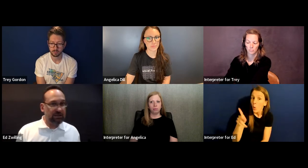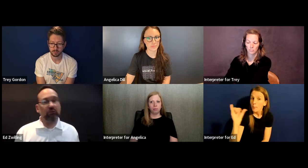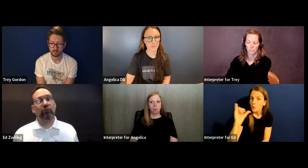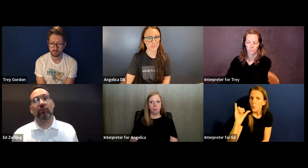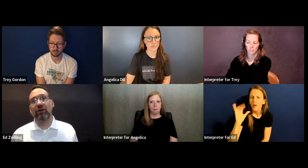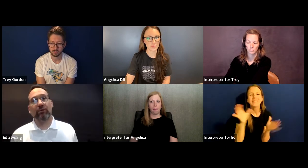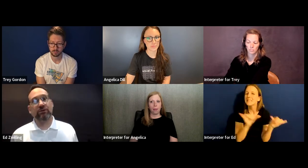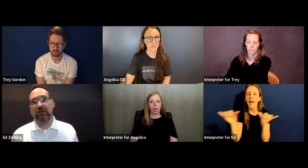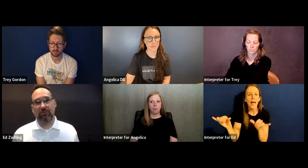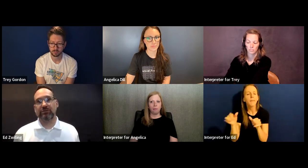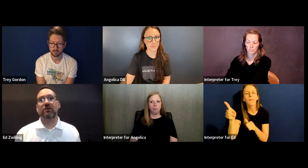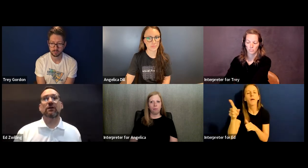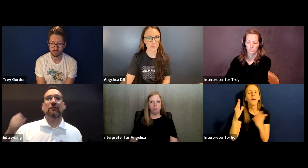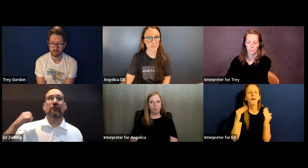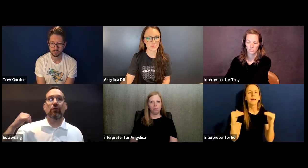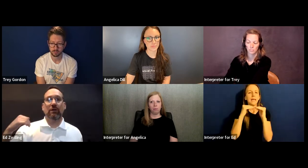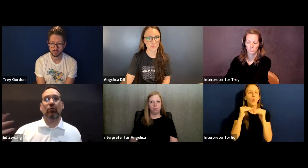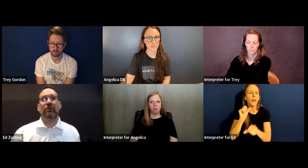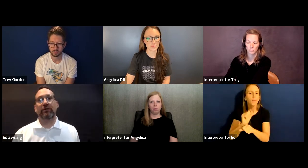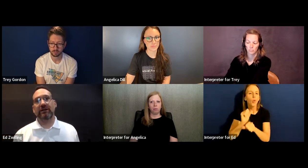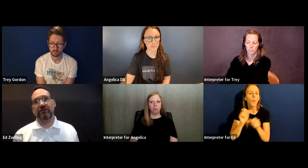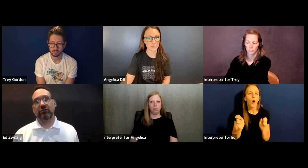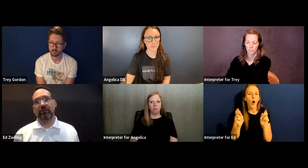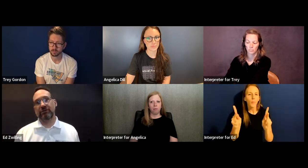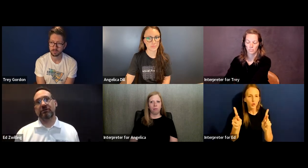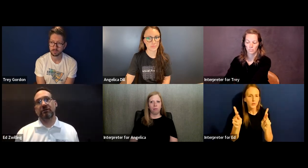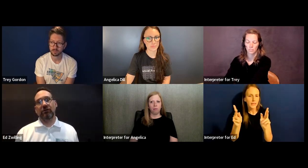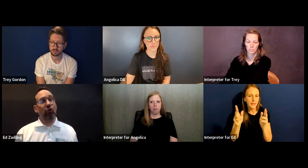equal employment opportunity commission for employment related discrimination they're